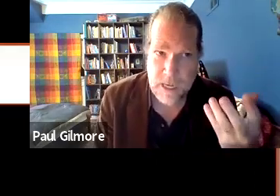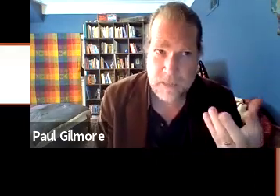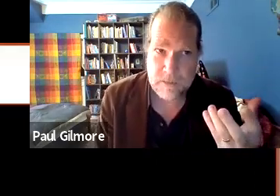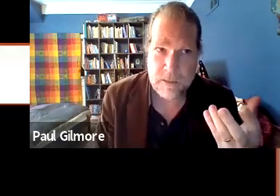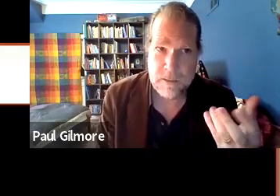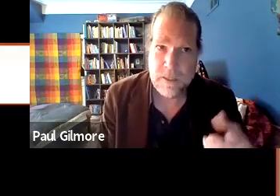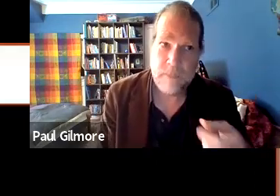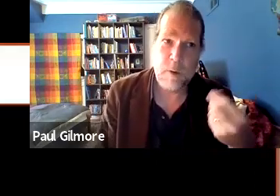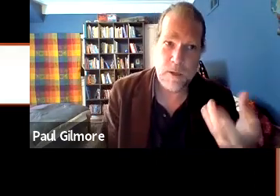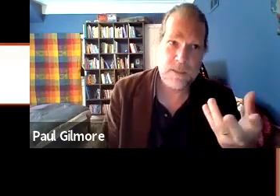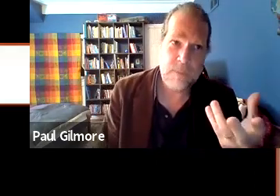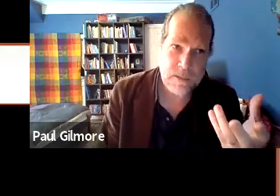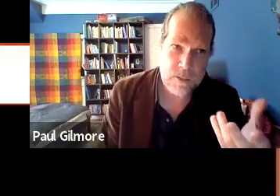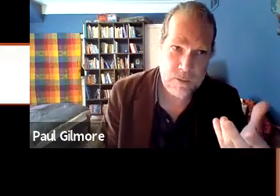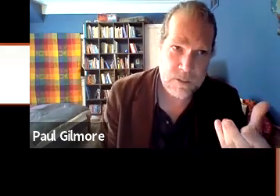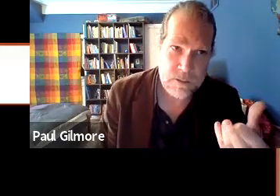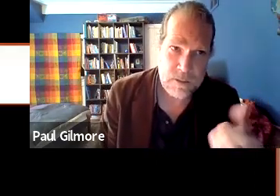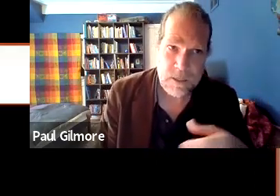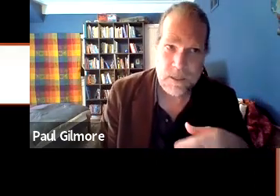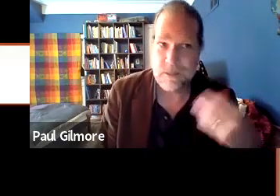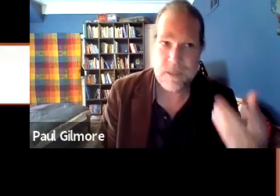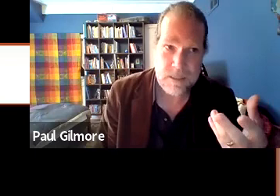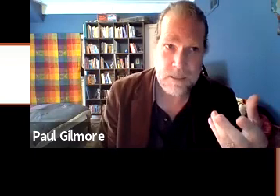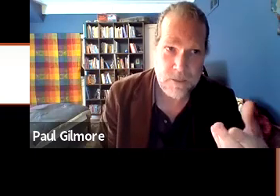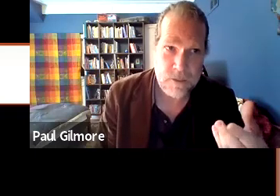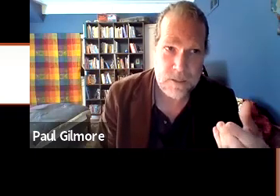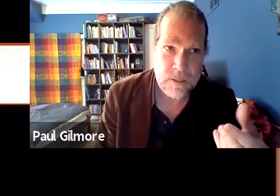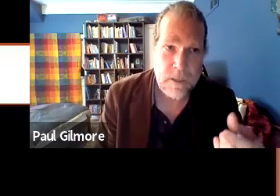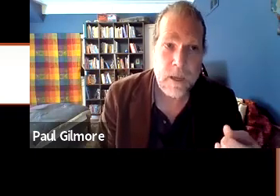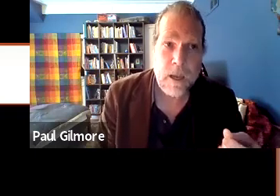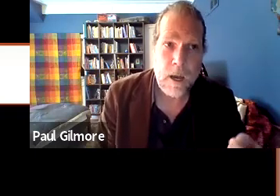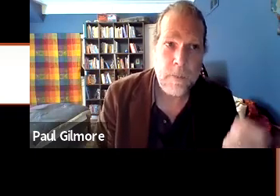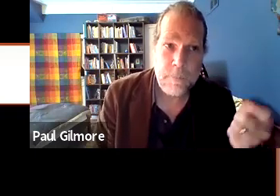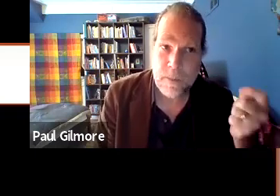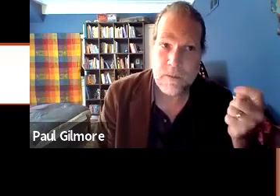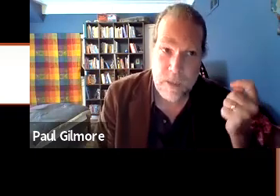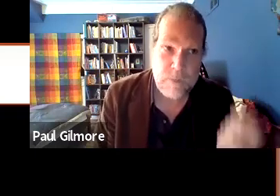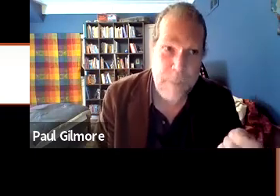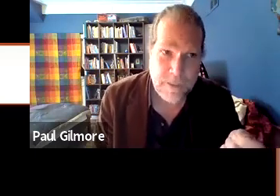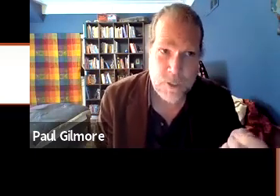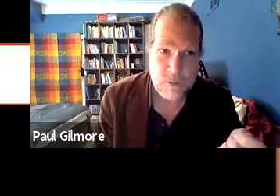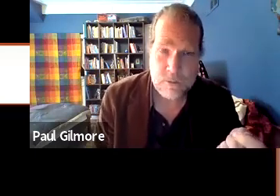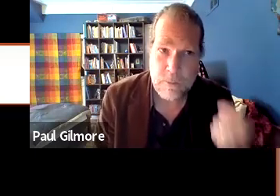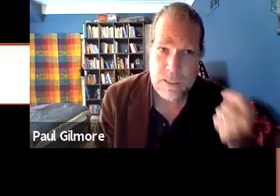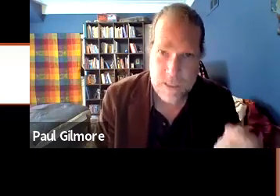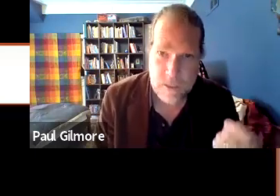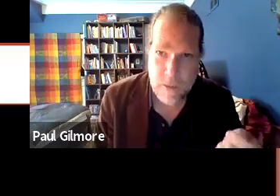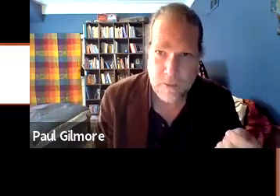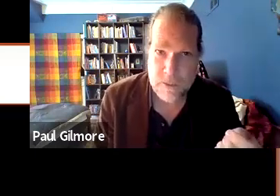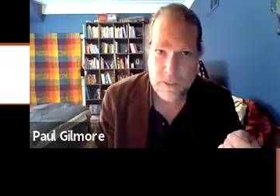Catholic in Boston, Massachusetts, in the 1600s they would ban They would kick you out.